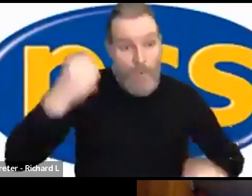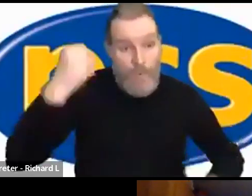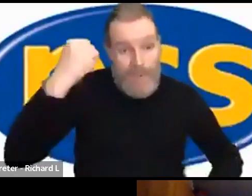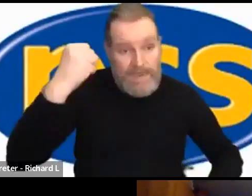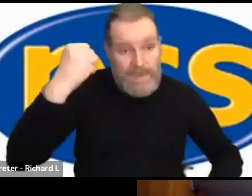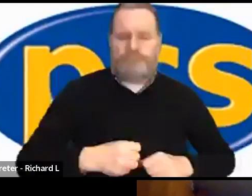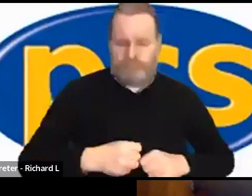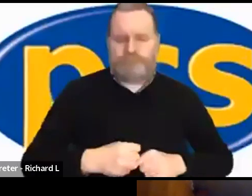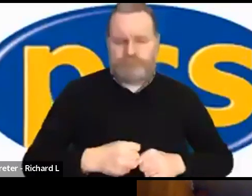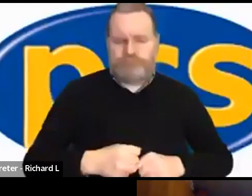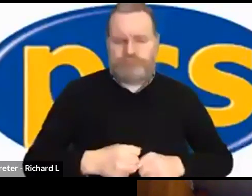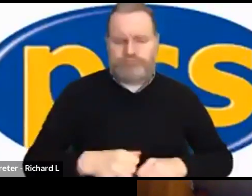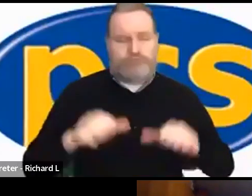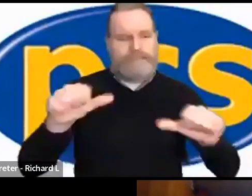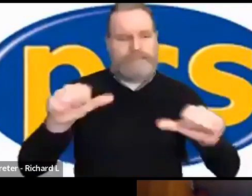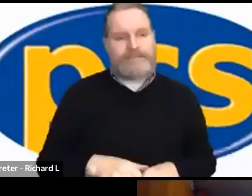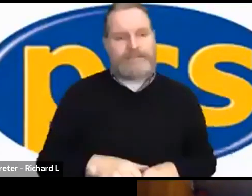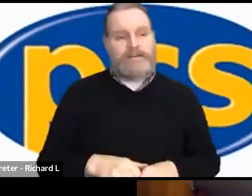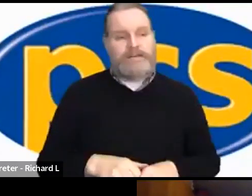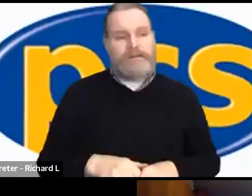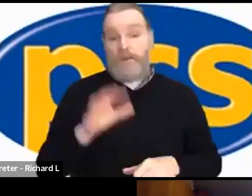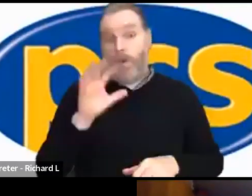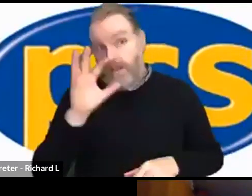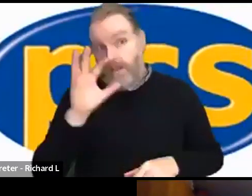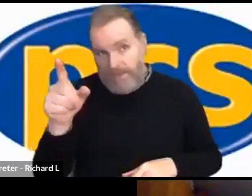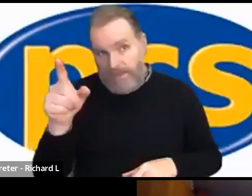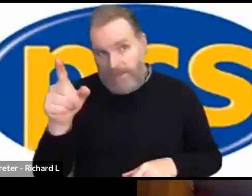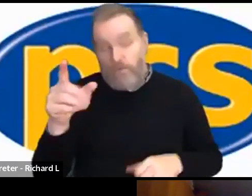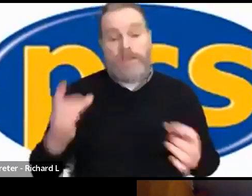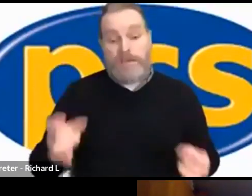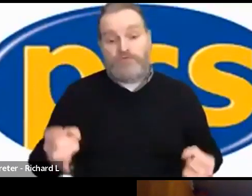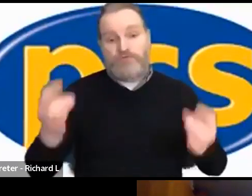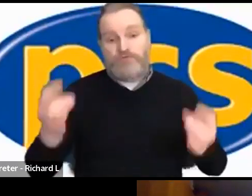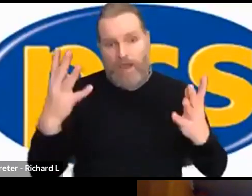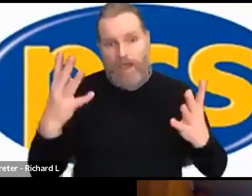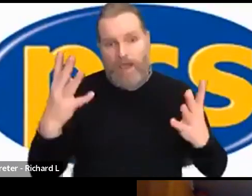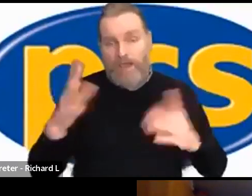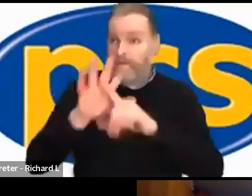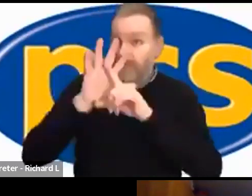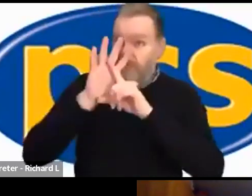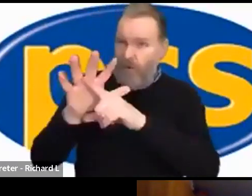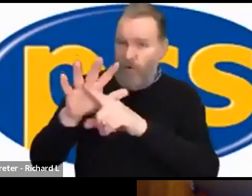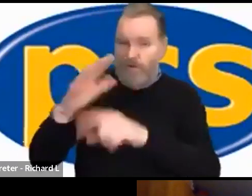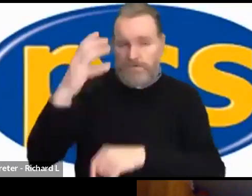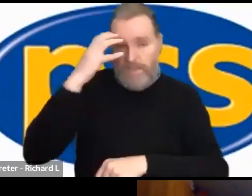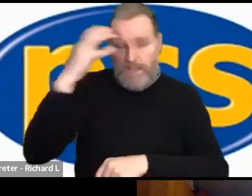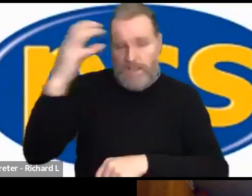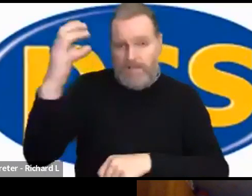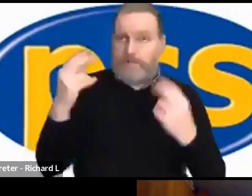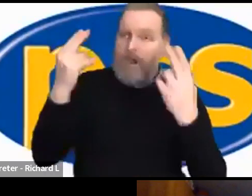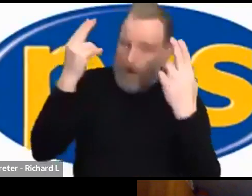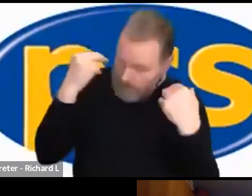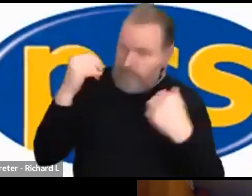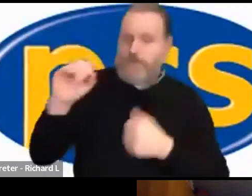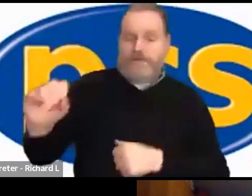by taking strong action by taking strong action? Absolutely, we can. So let's make sure we do that. that next week. Let's make sure we do re we put them on the back foot